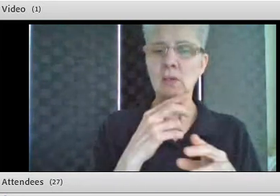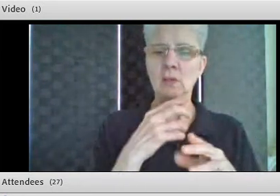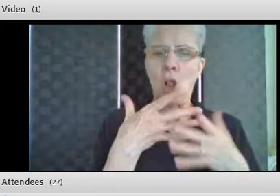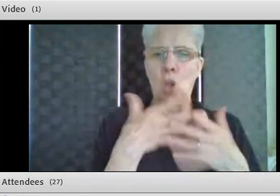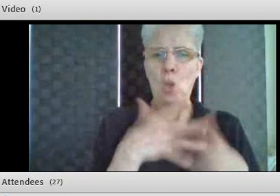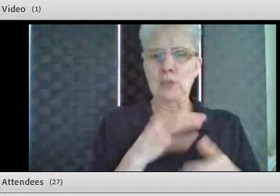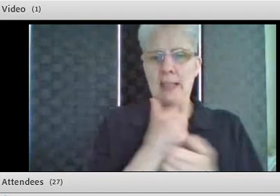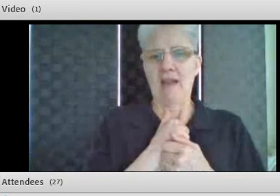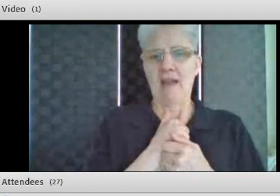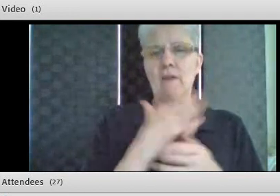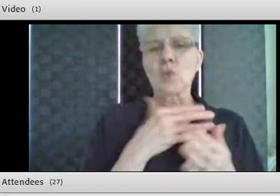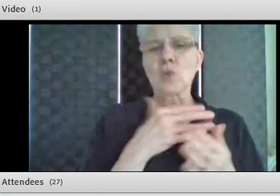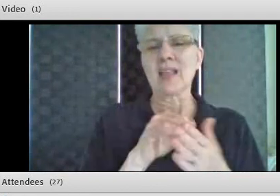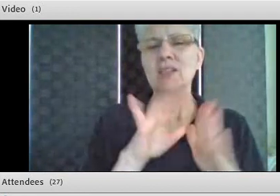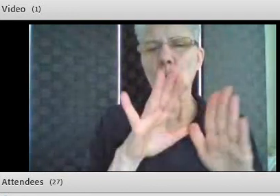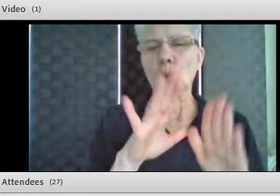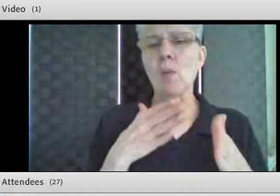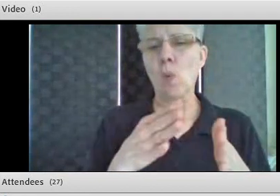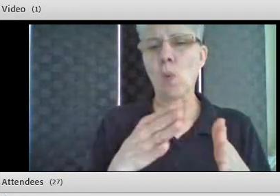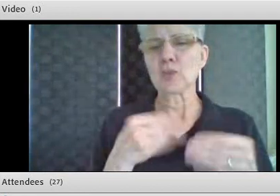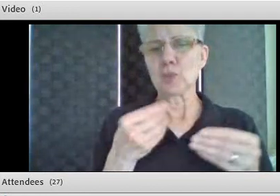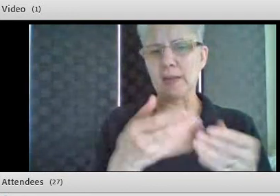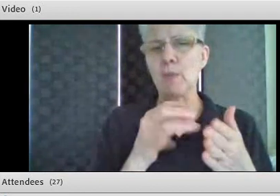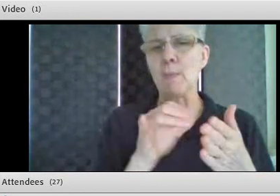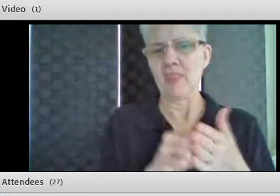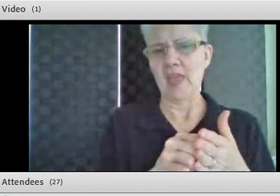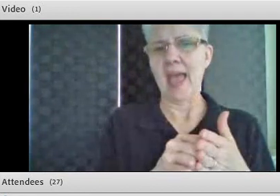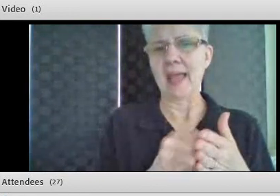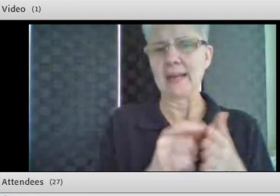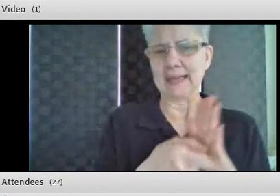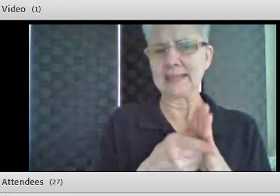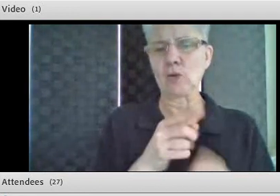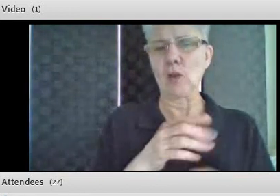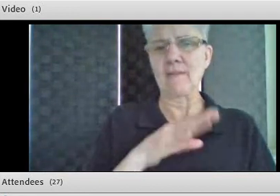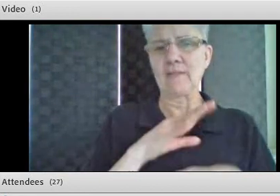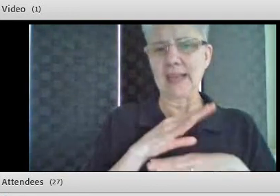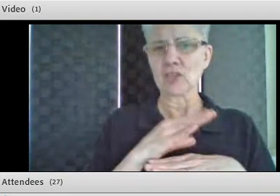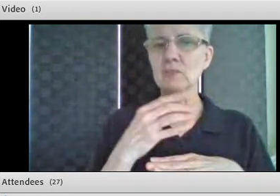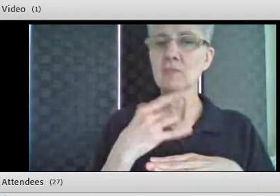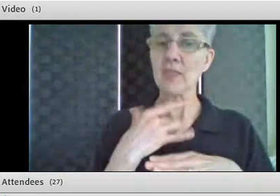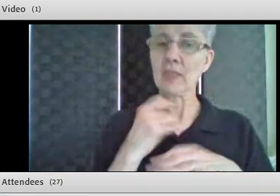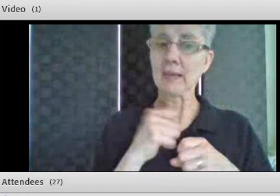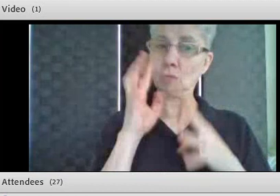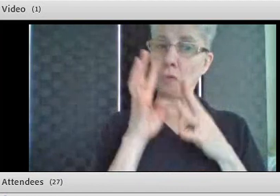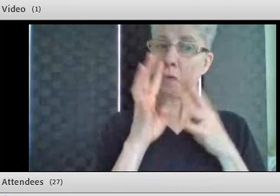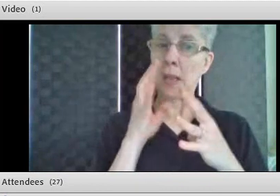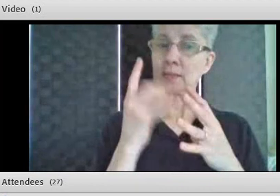You know, that's something we teach through perseverance all the time, but we also don't want kids to lose their love of music,